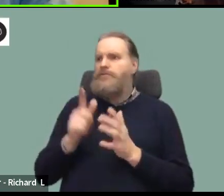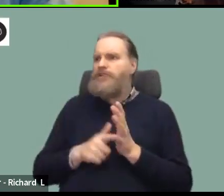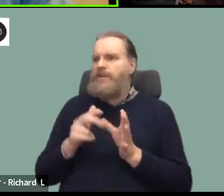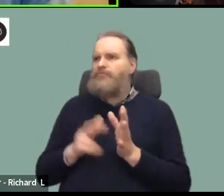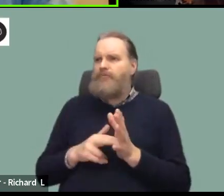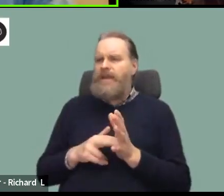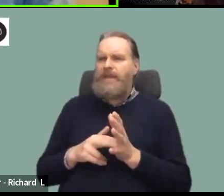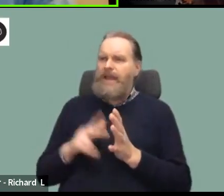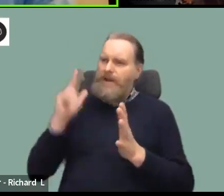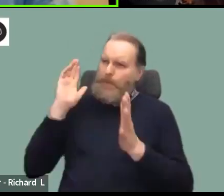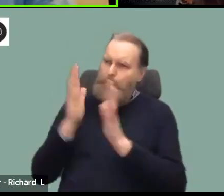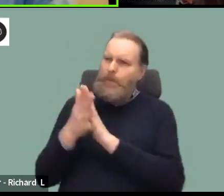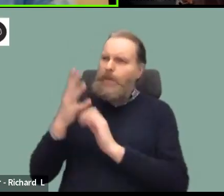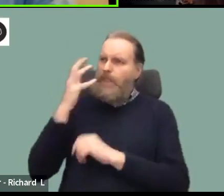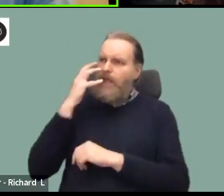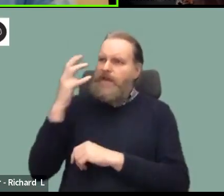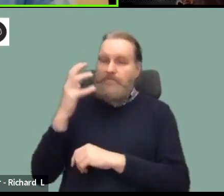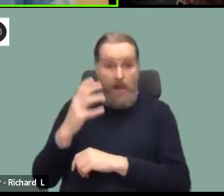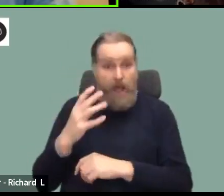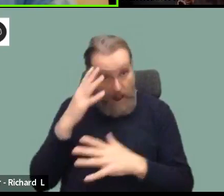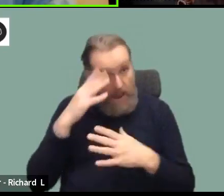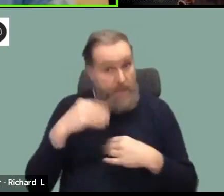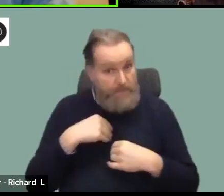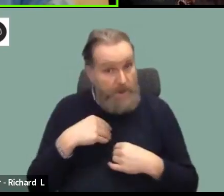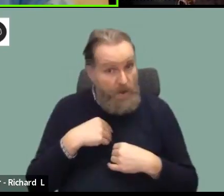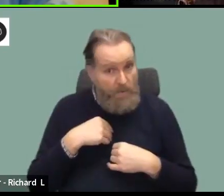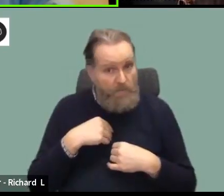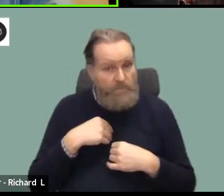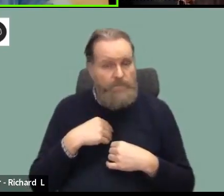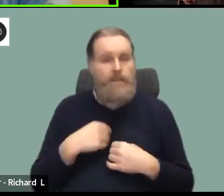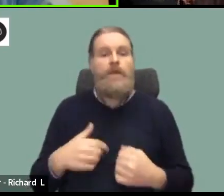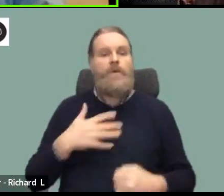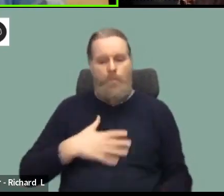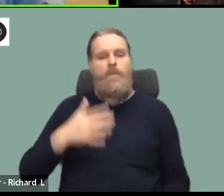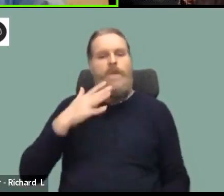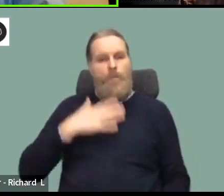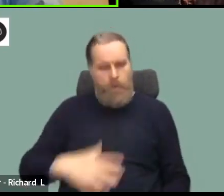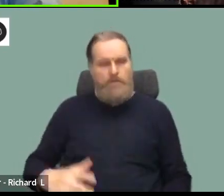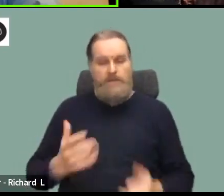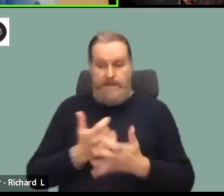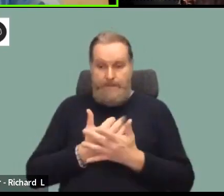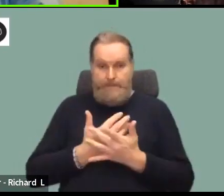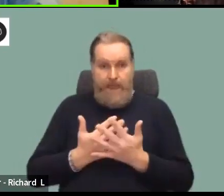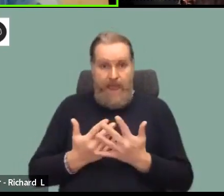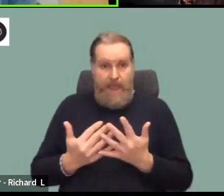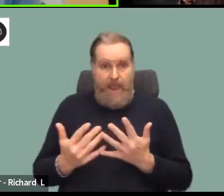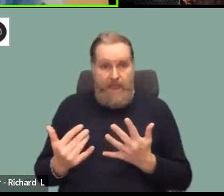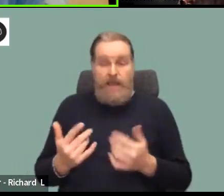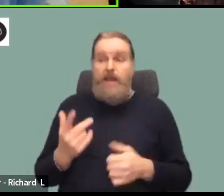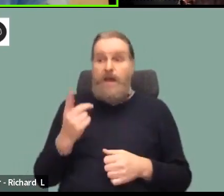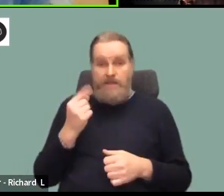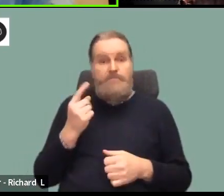or in January and every other fact. Don't keep it to yourself make sure we know about. that because we want to do that because we want to do is get as many people taking this